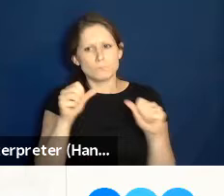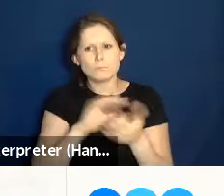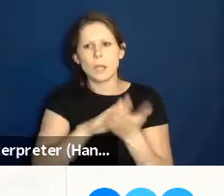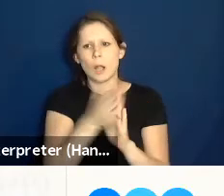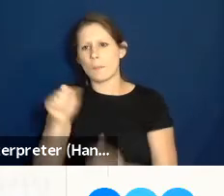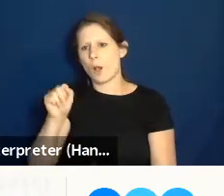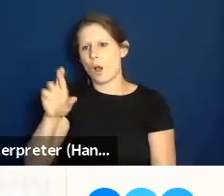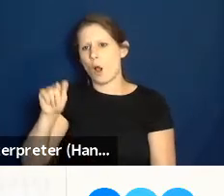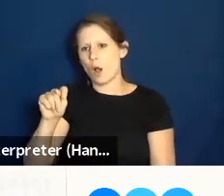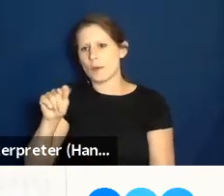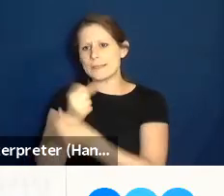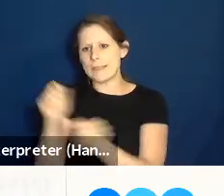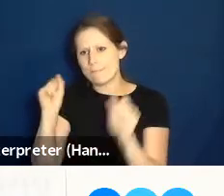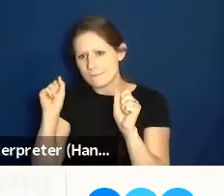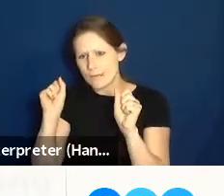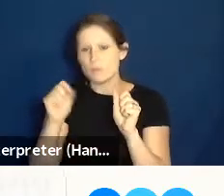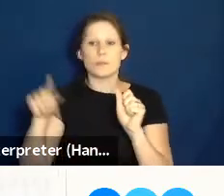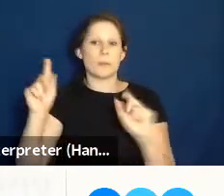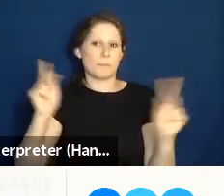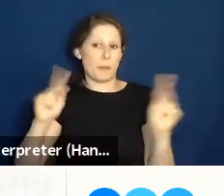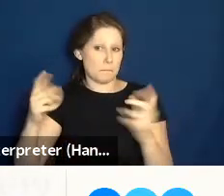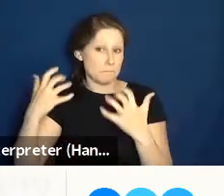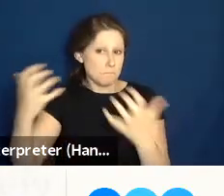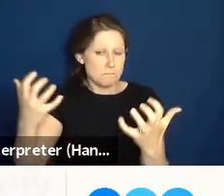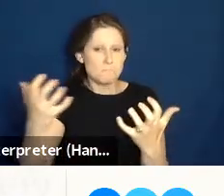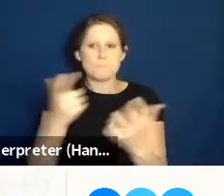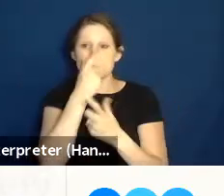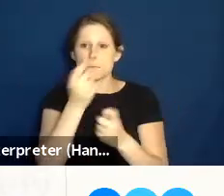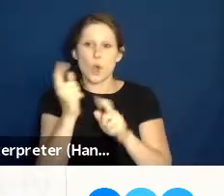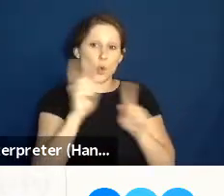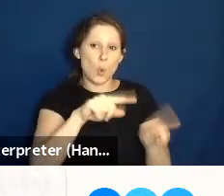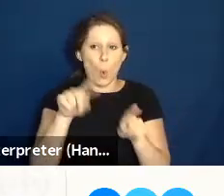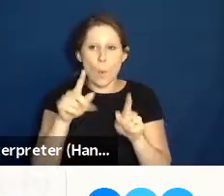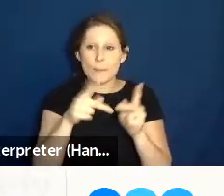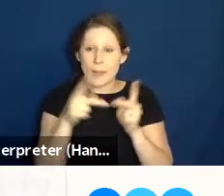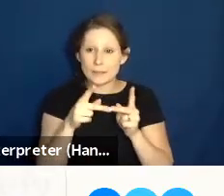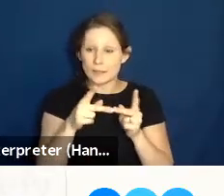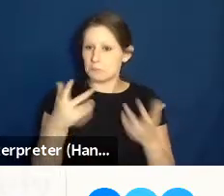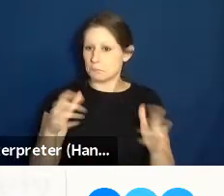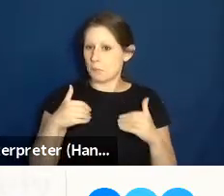and those who are, audiences interested in going to places that are certified. So the topic tells